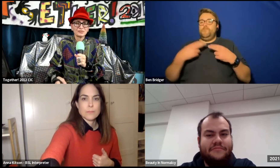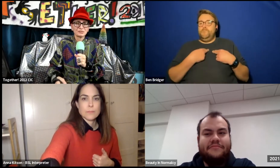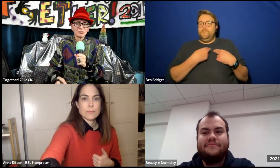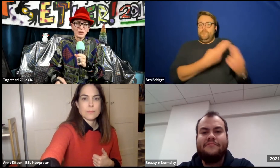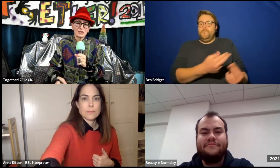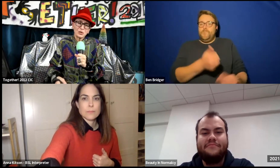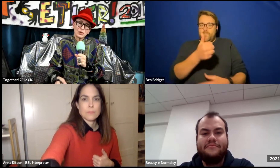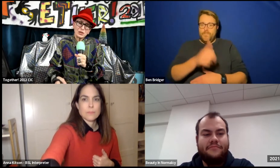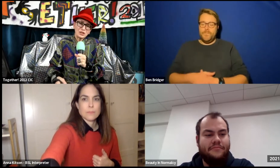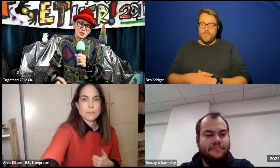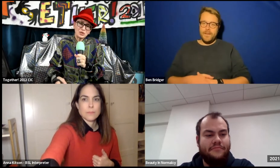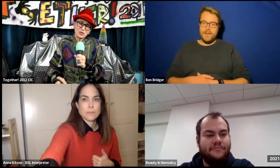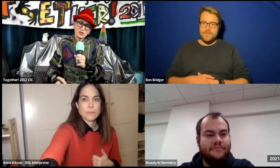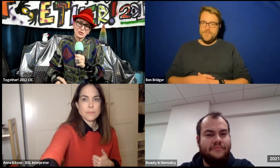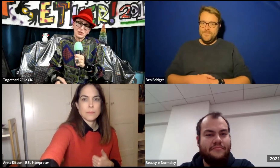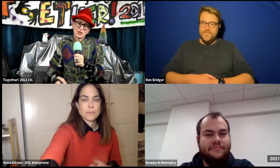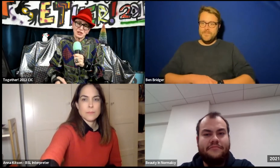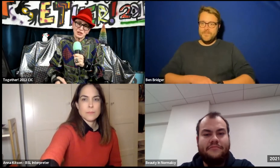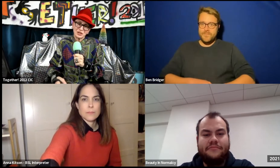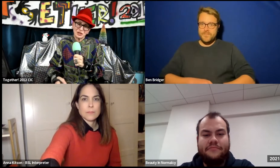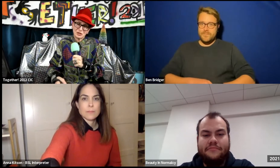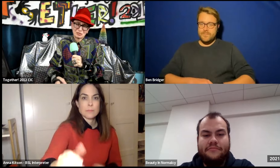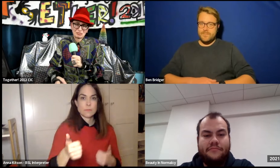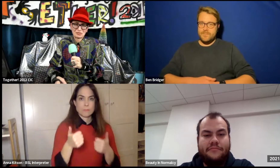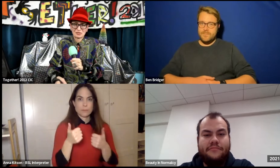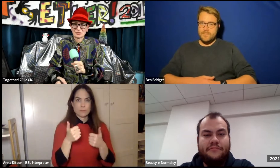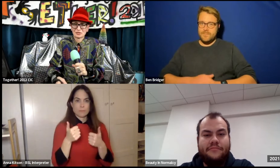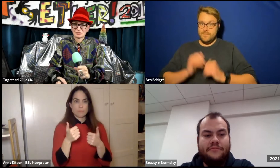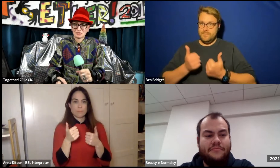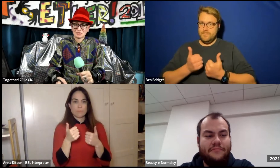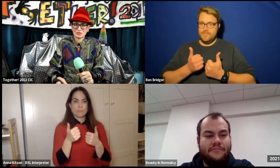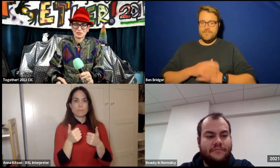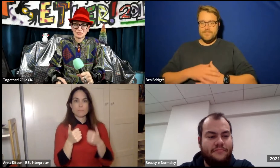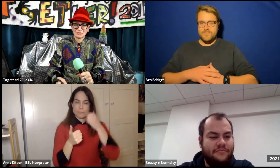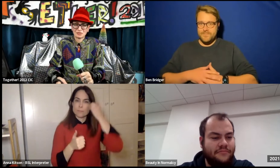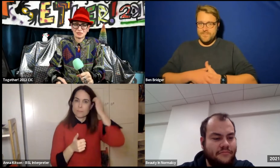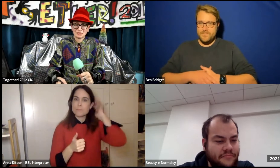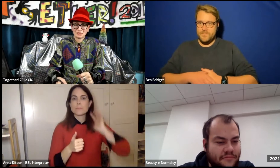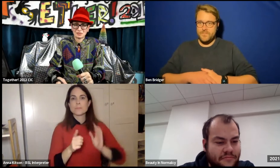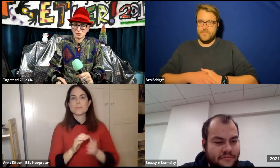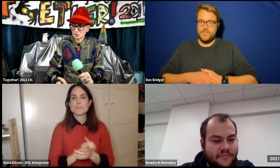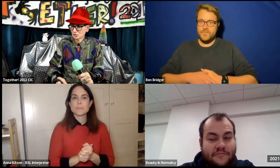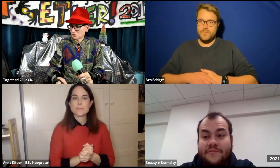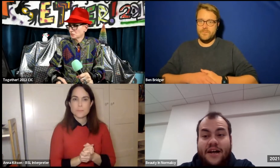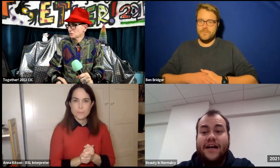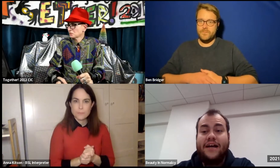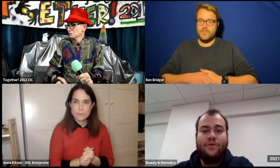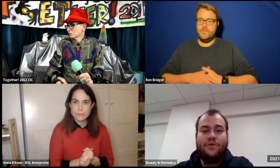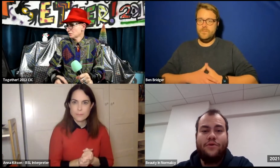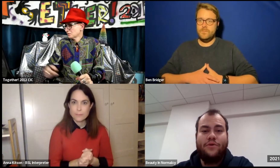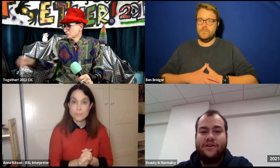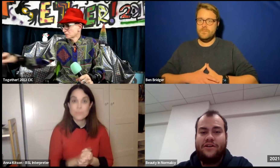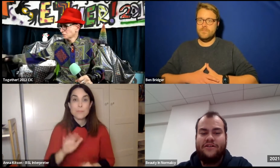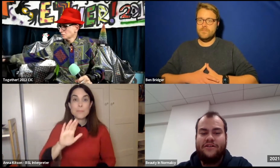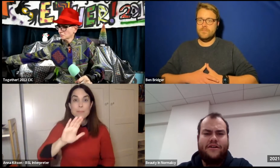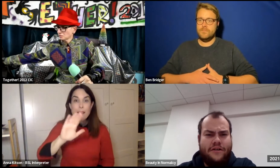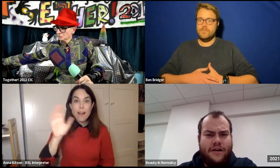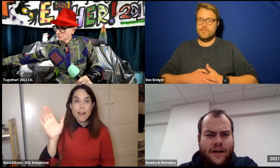Hello, I've had tech problems